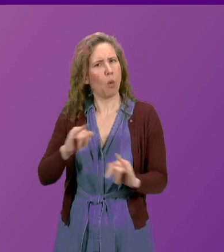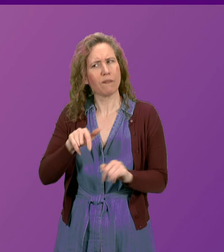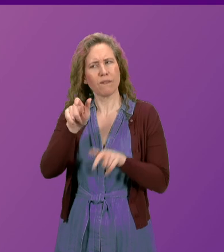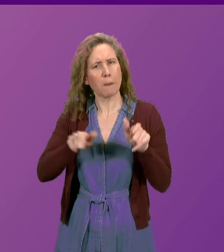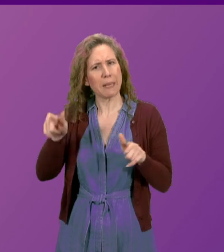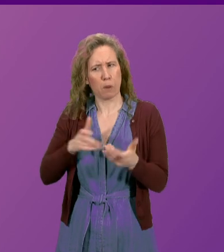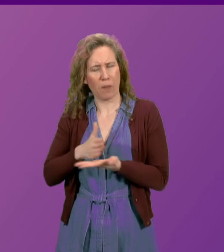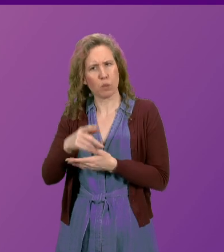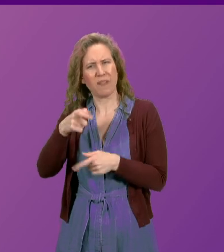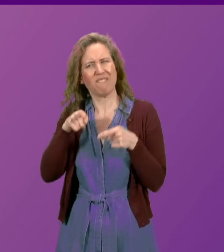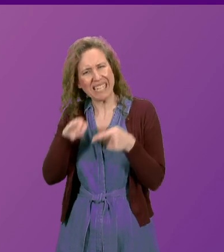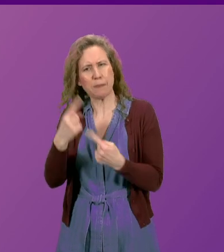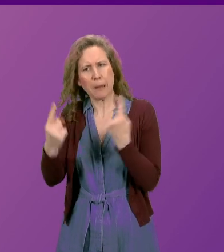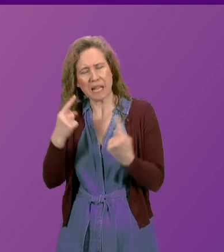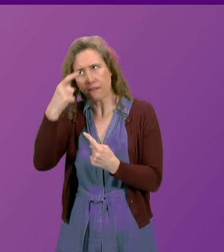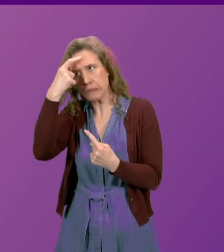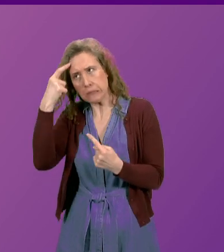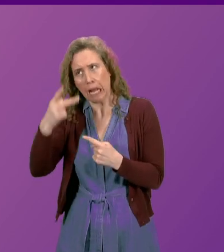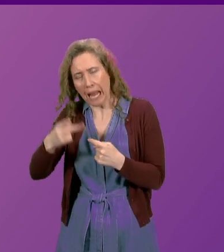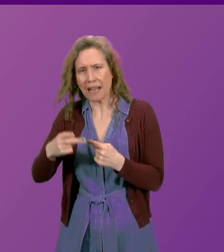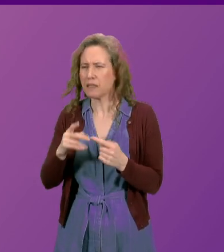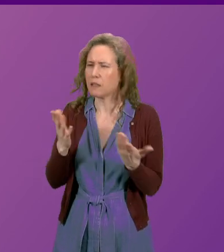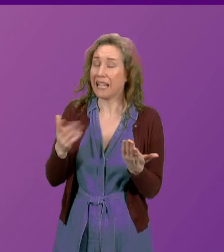Does the First Minister agree? If so, what will he do about it?